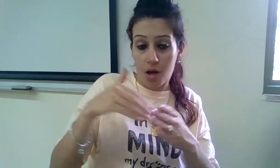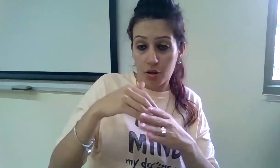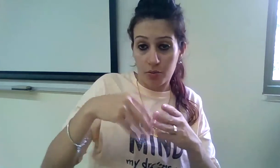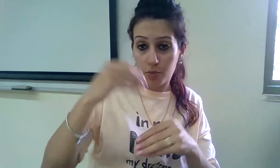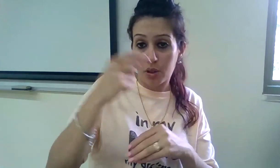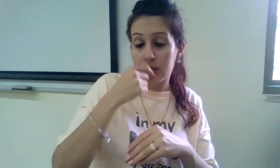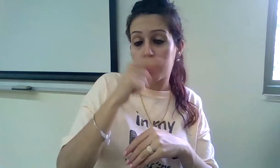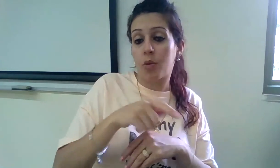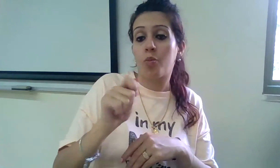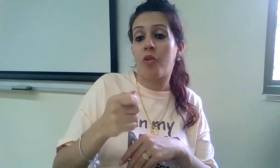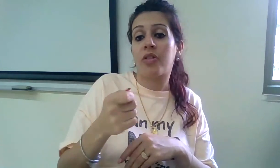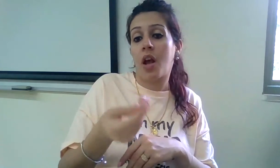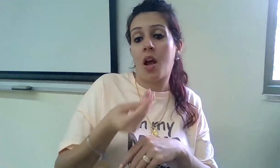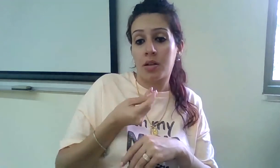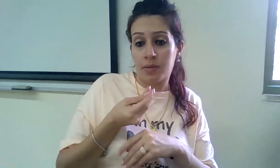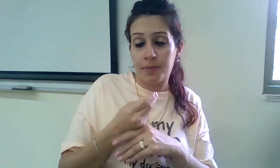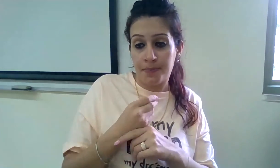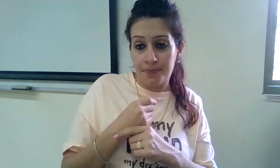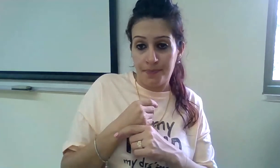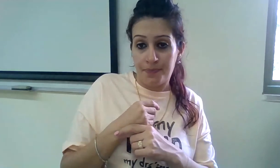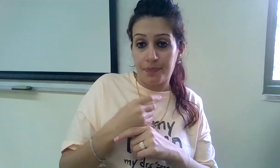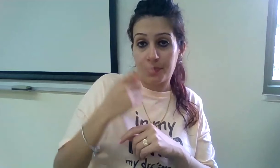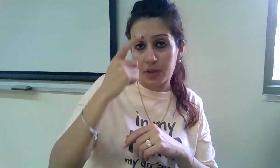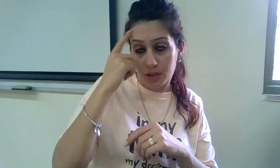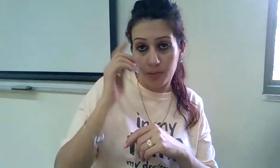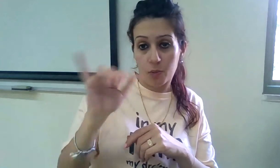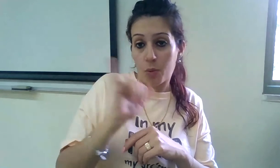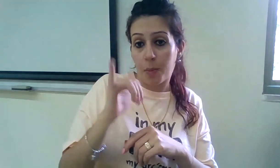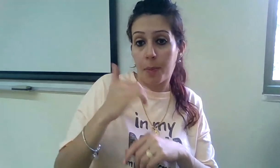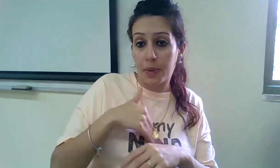And looking at the time we're even one minute late.